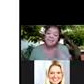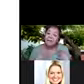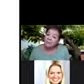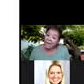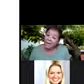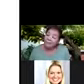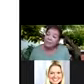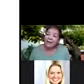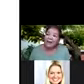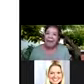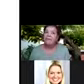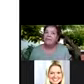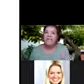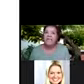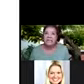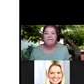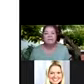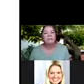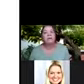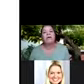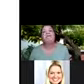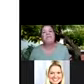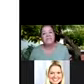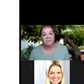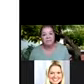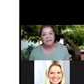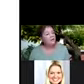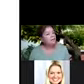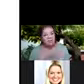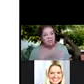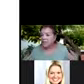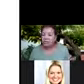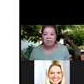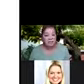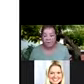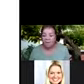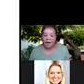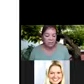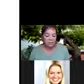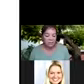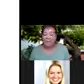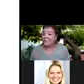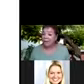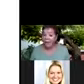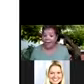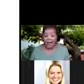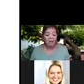And sometimes I can't finish the assessment in one visit. Sometimes it's just not possible and that's okay.